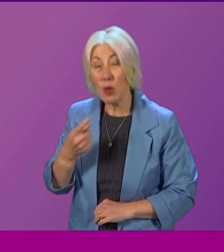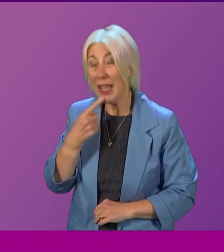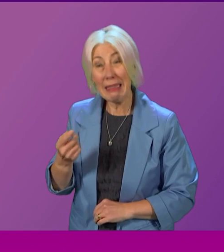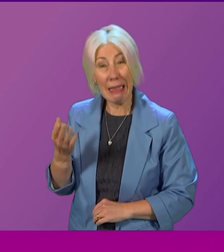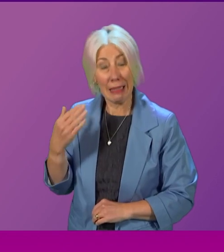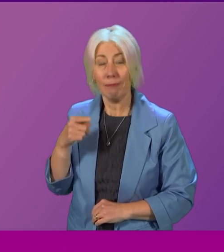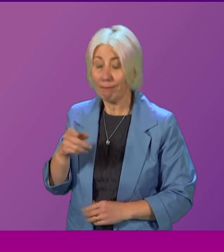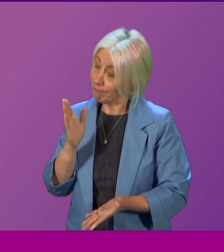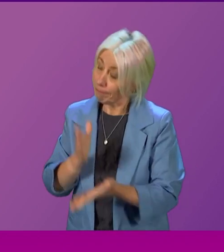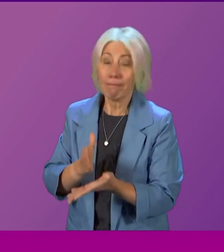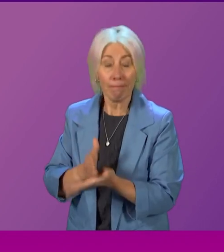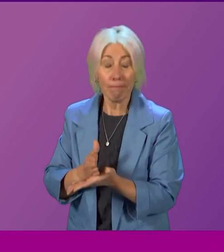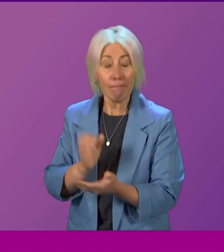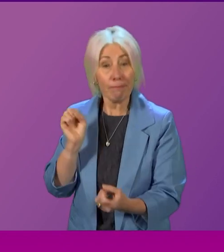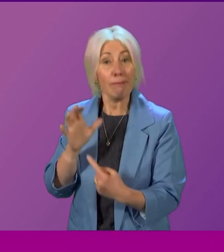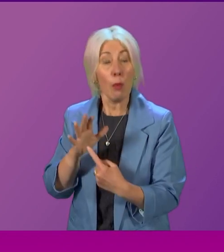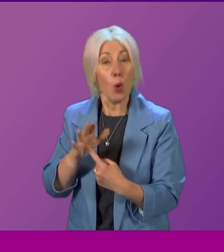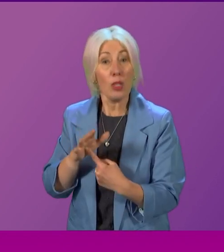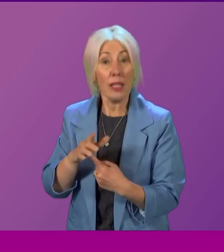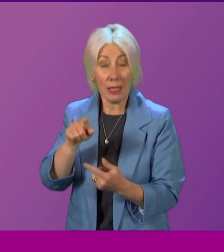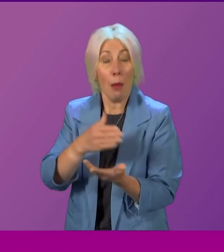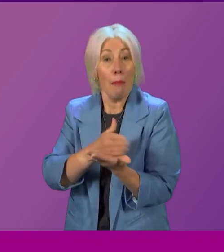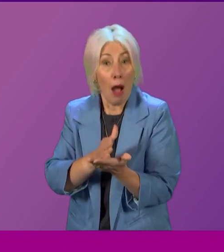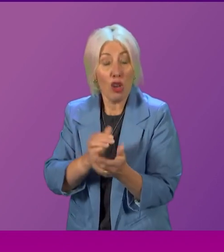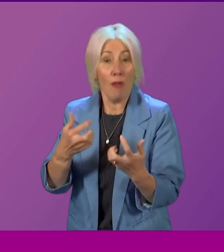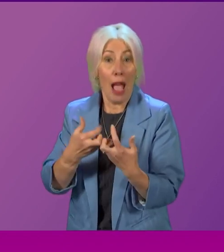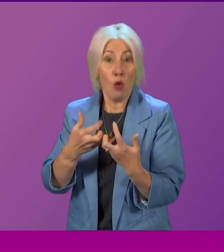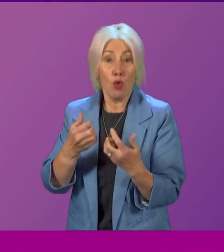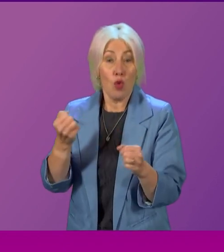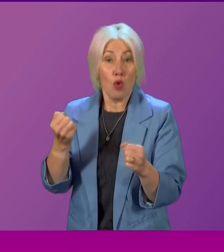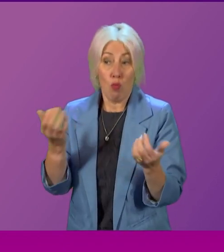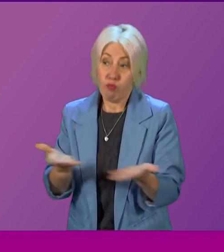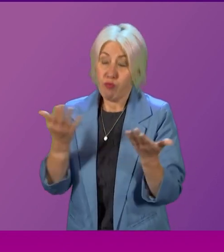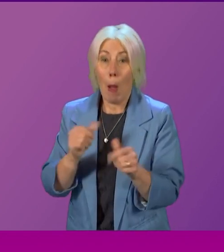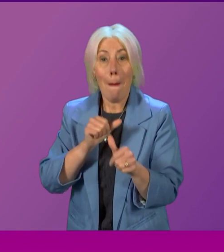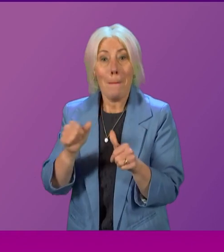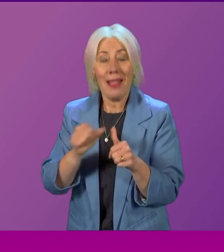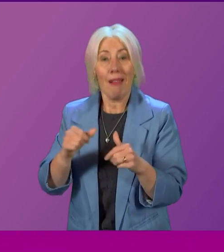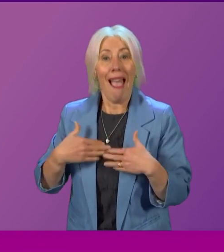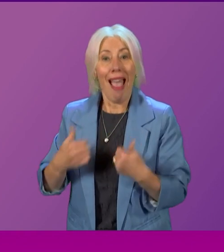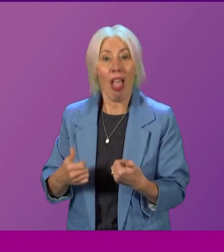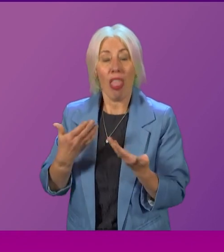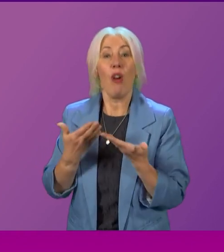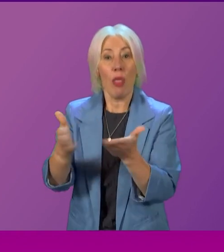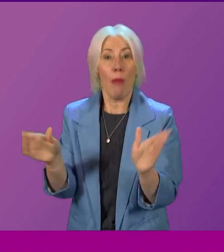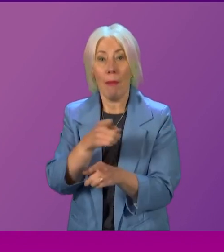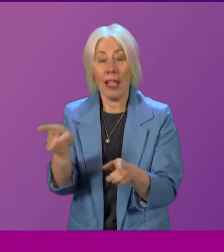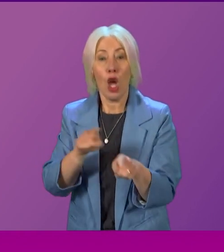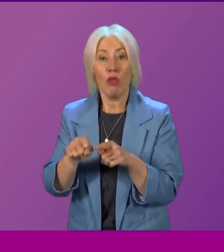That is an important aspect of promoting better public health, discouraging young people from